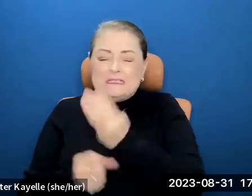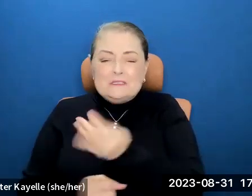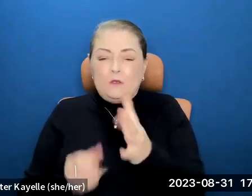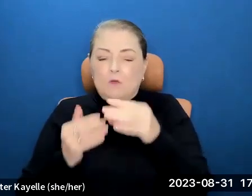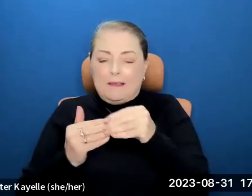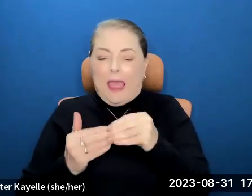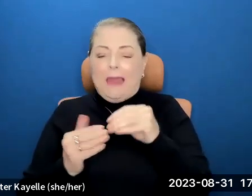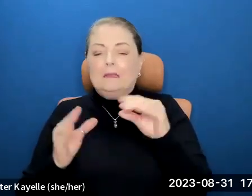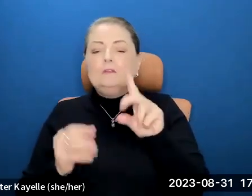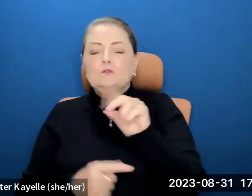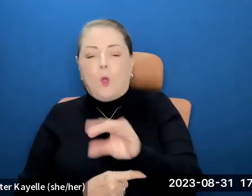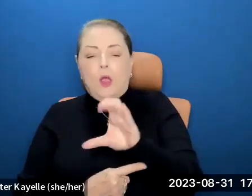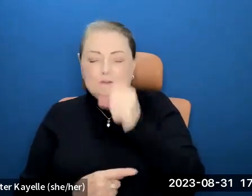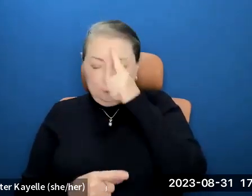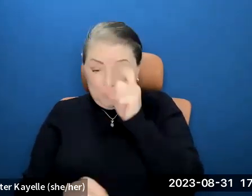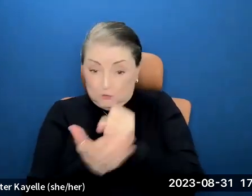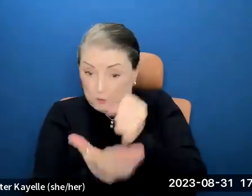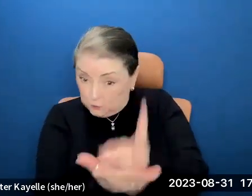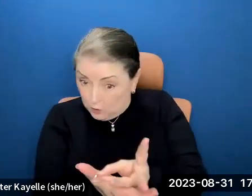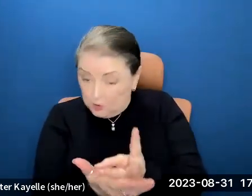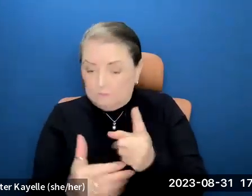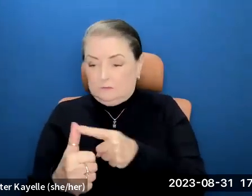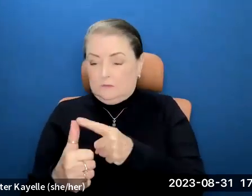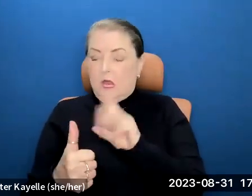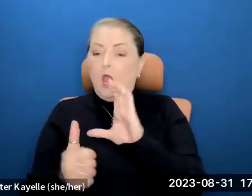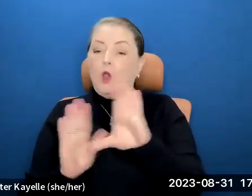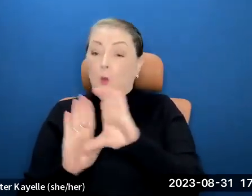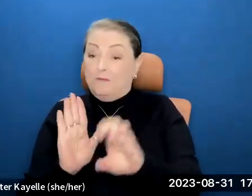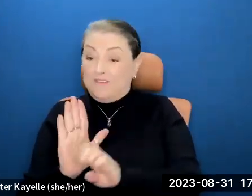documents for the Social Work profession including our code of ethics standards